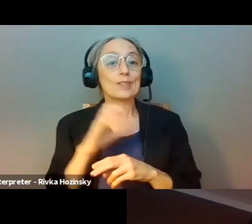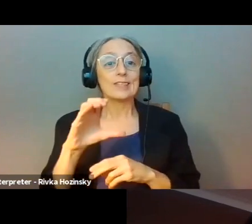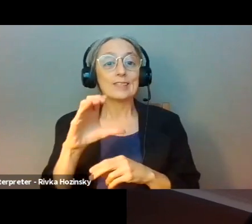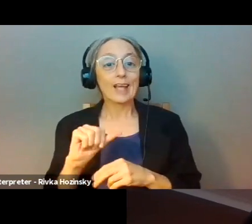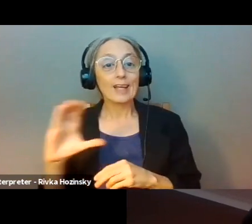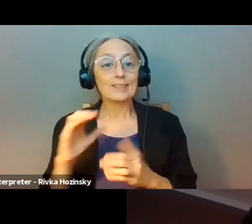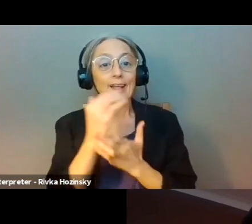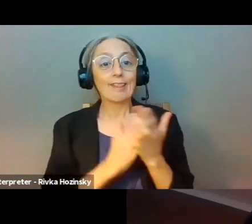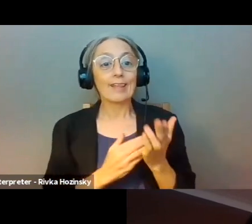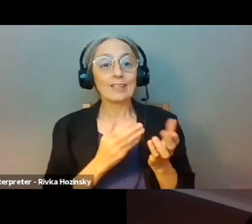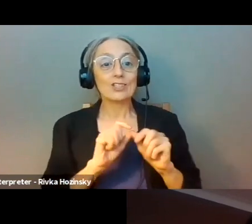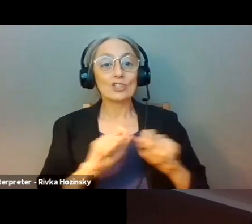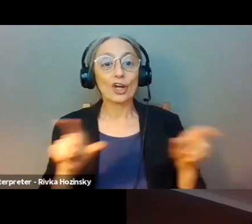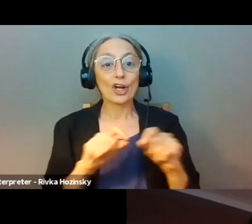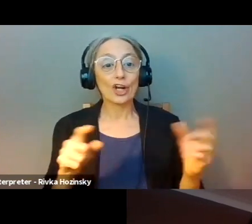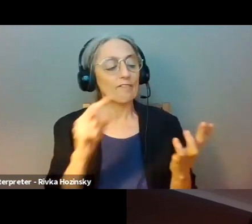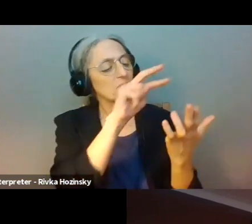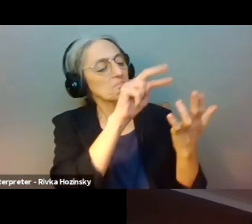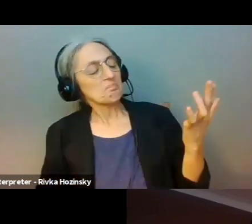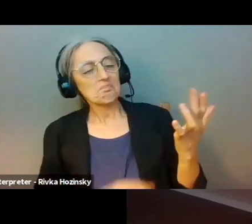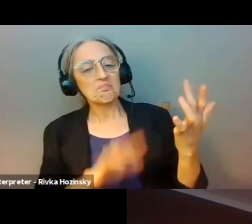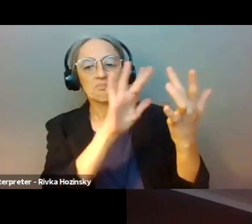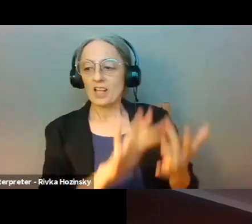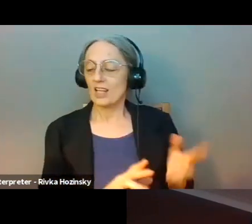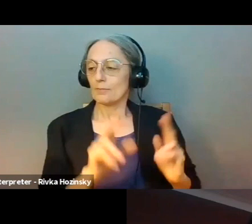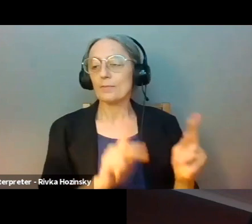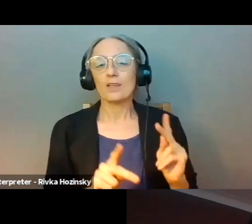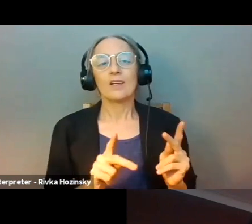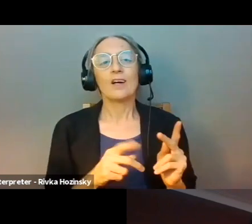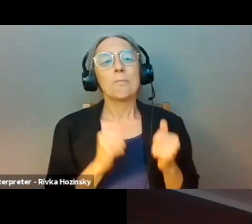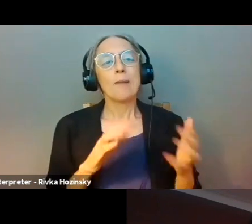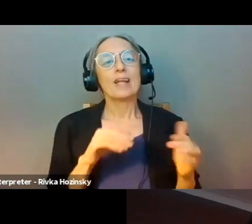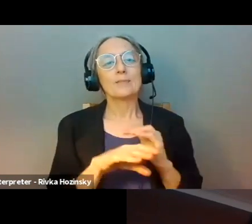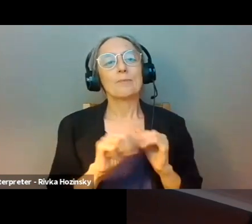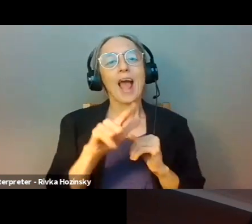It's a great tool that connects a lot of accessibility allies across the Chicagoland area